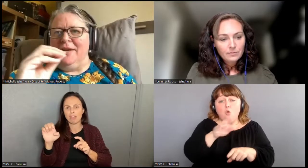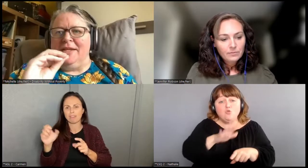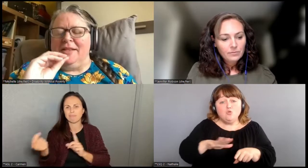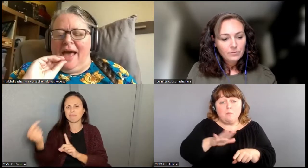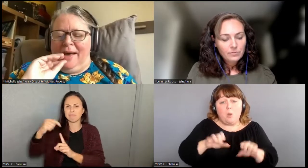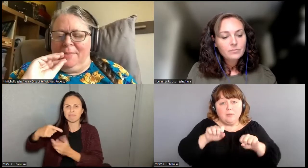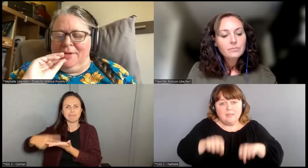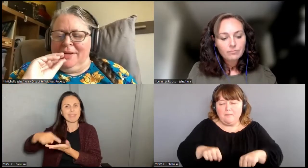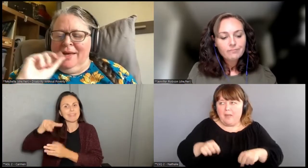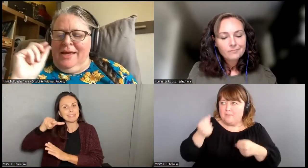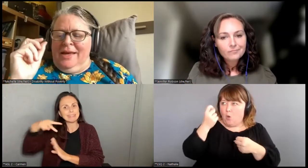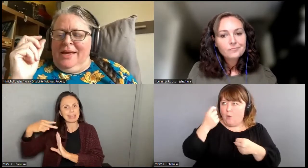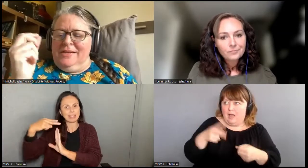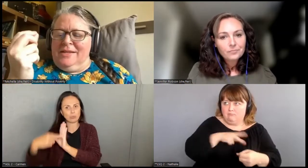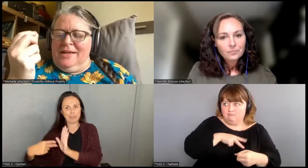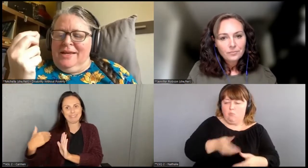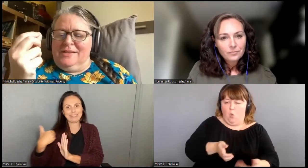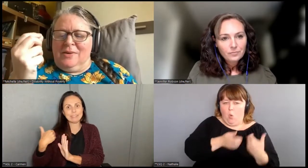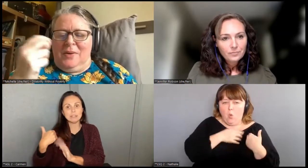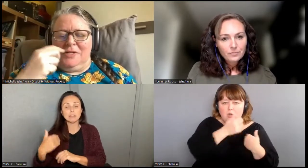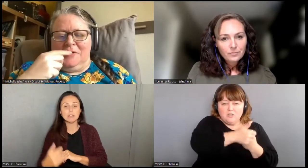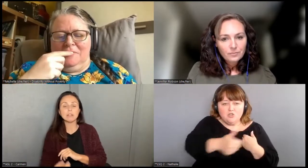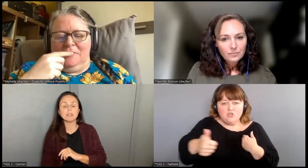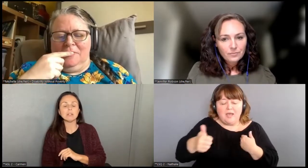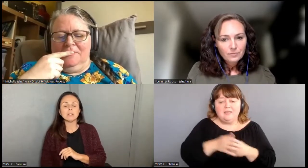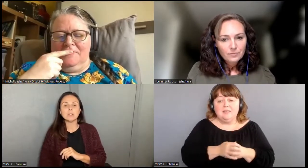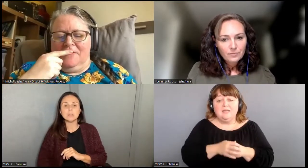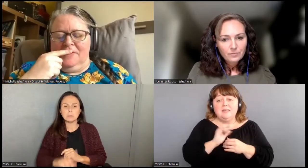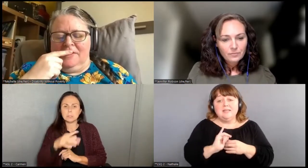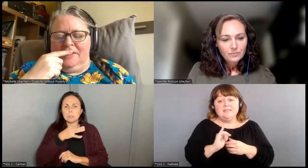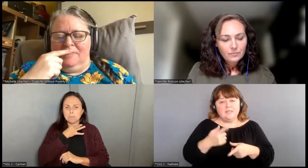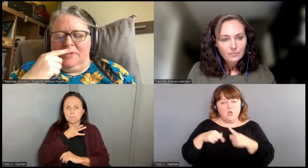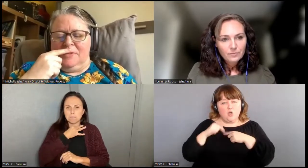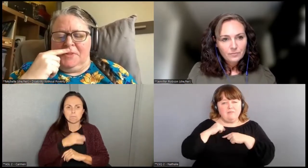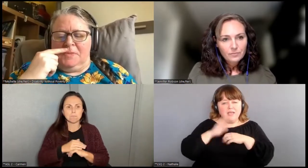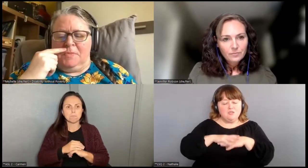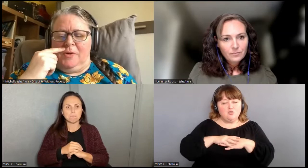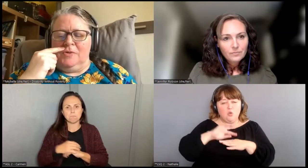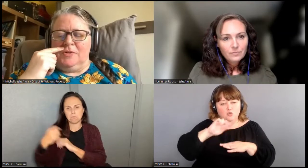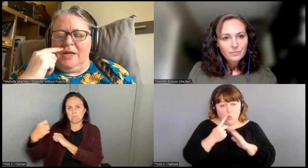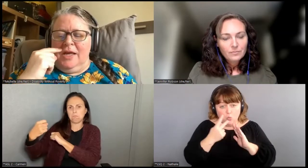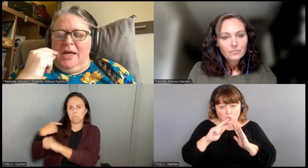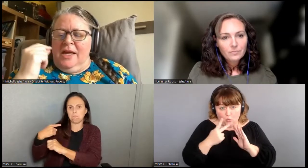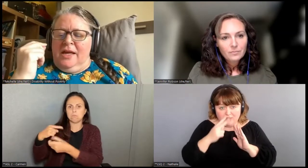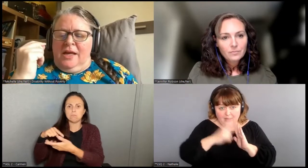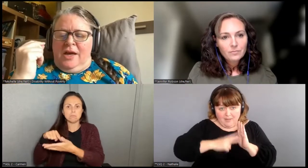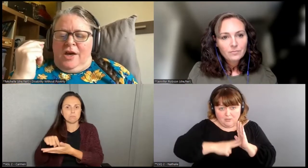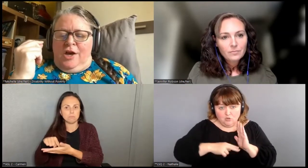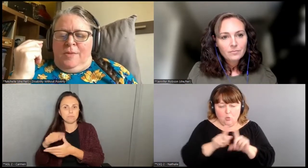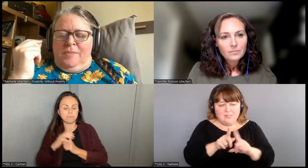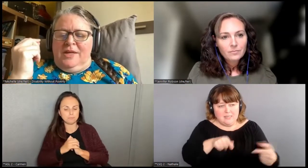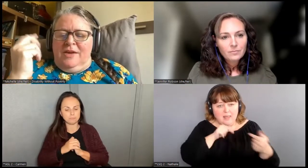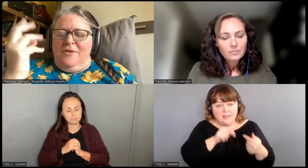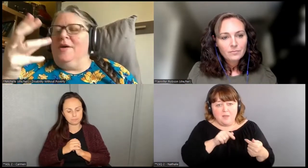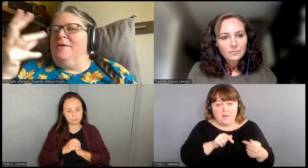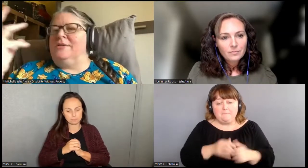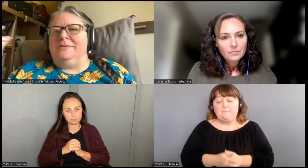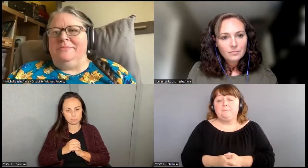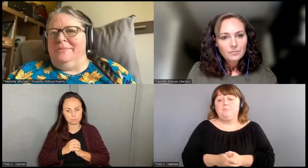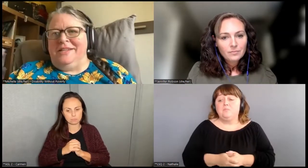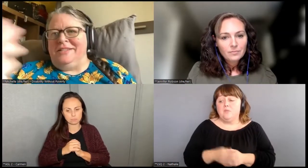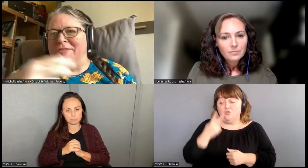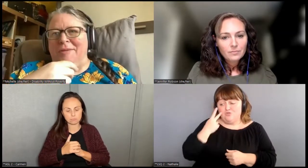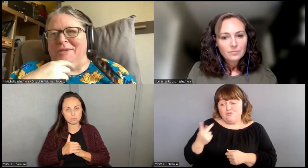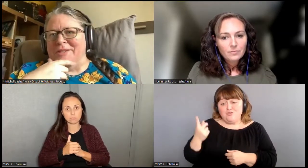READING THAT HAPPENED, HERE'S A QUESTION THAT SOMEONE POSED. GIVEN THAT THERE'S AGREEMENT